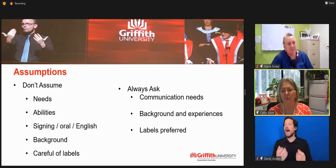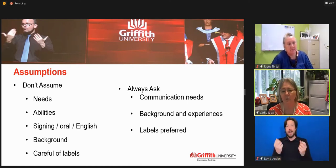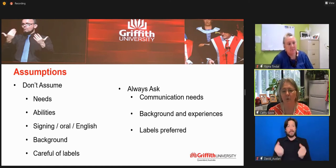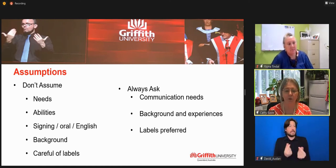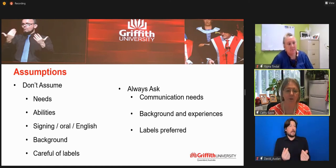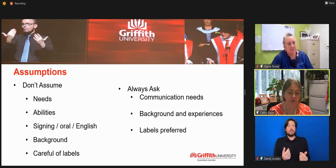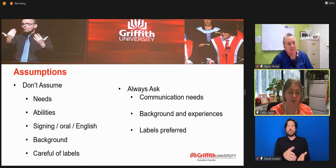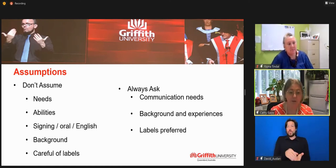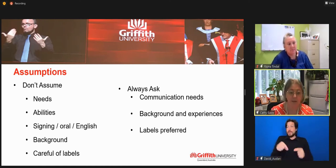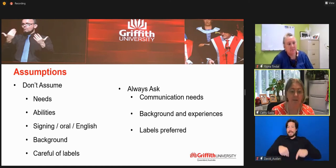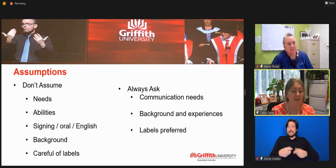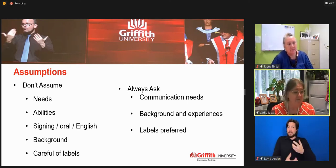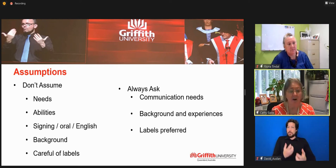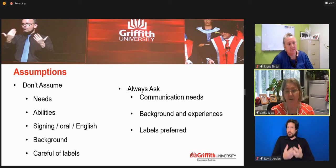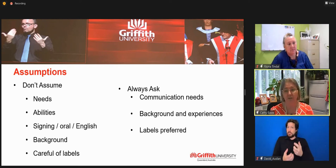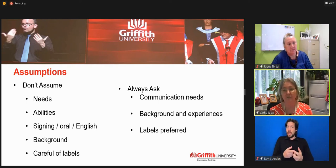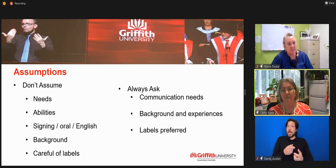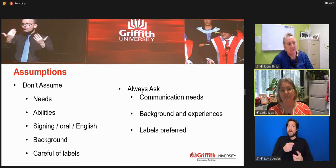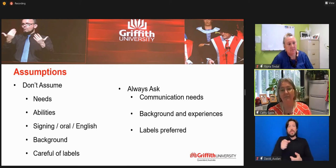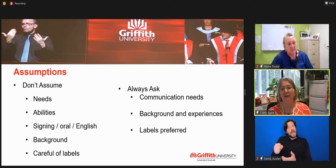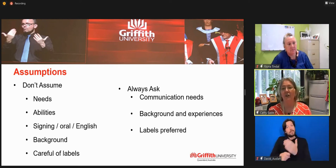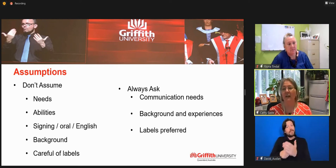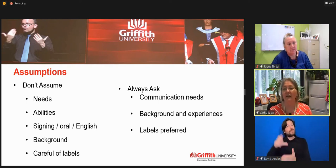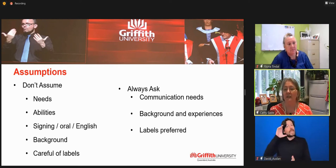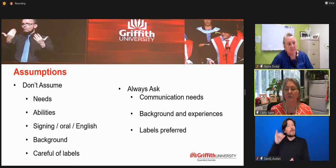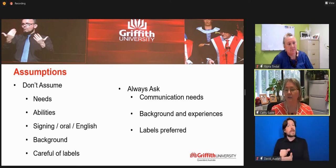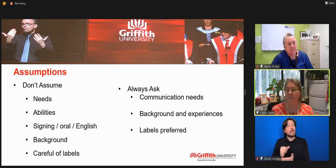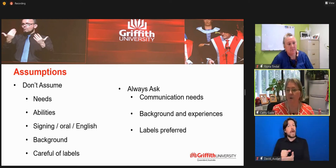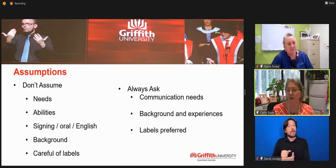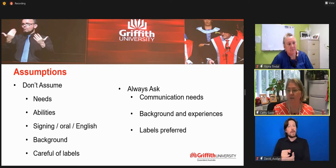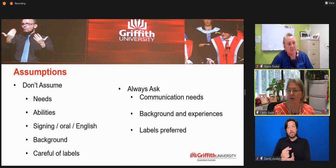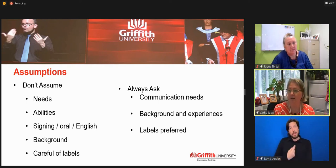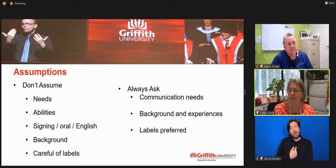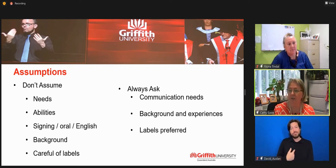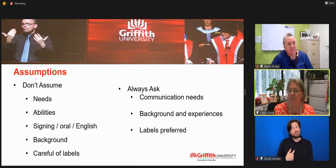prefer the word hearing impaired. I don't. I don't like it because it implies that I have a hearing